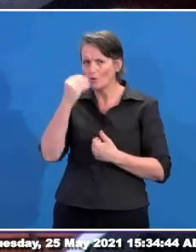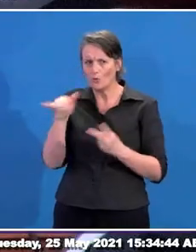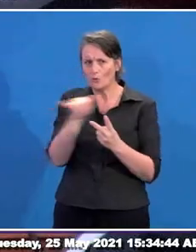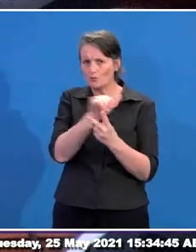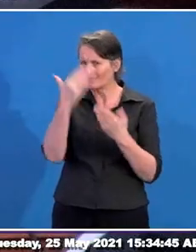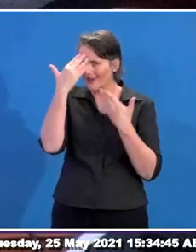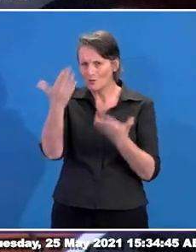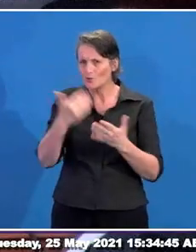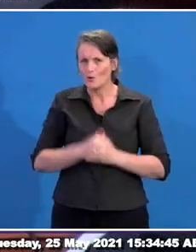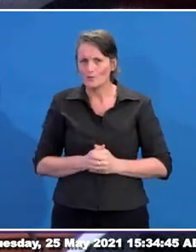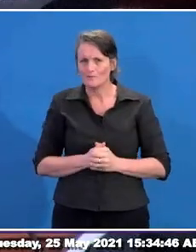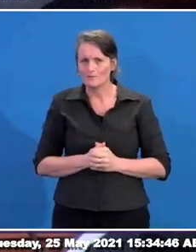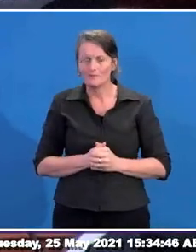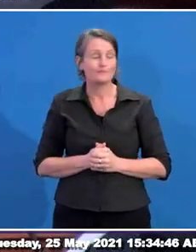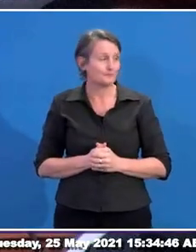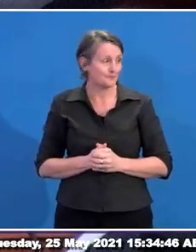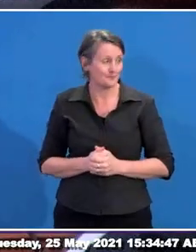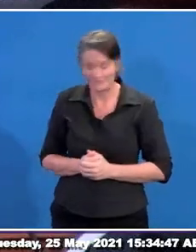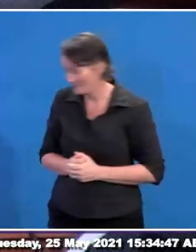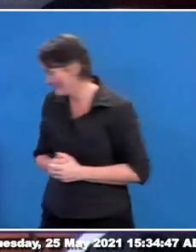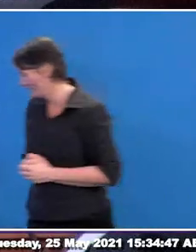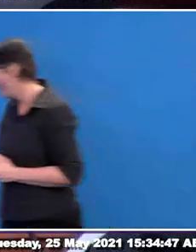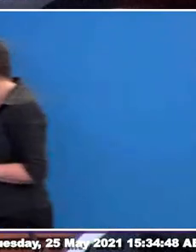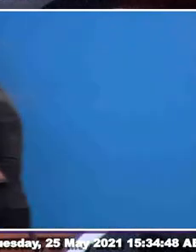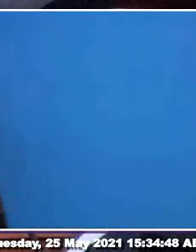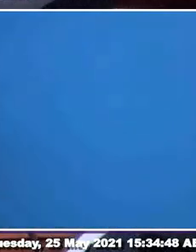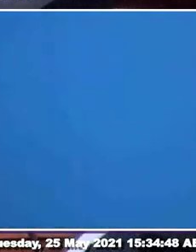On page 1 you have set out the process you undertook for